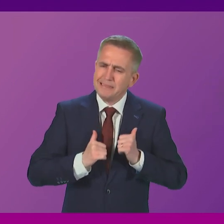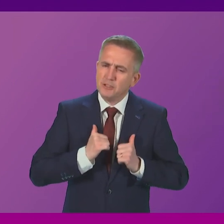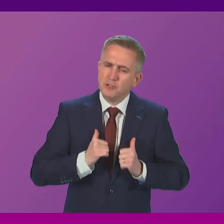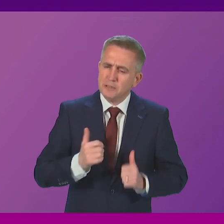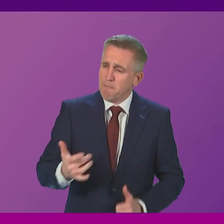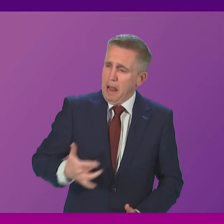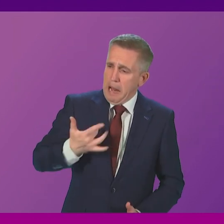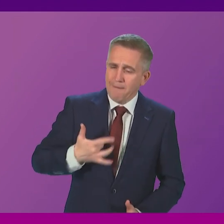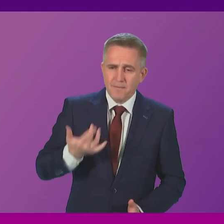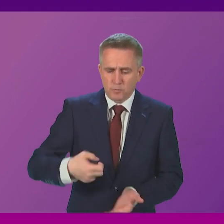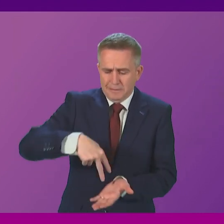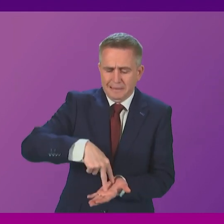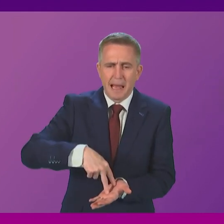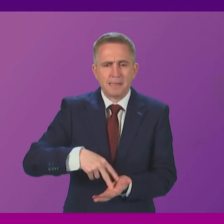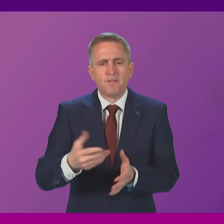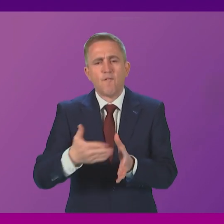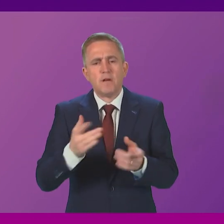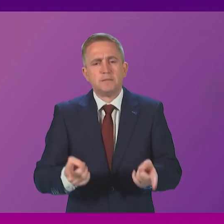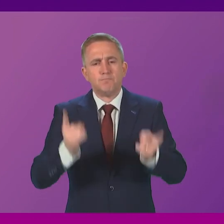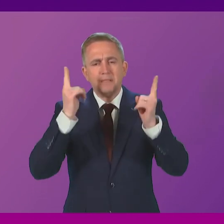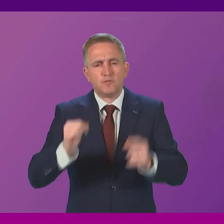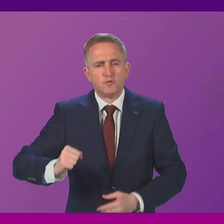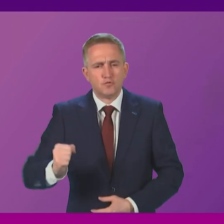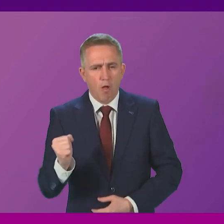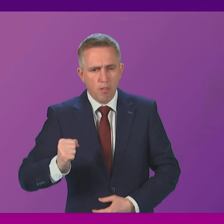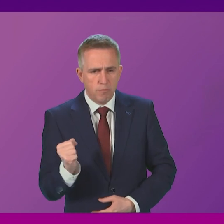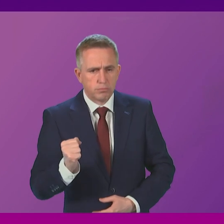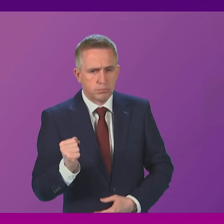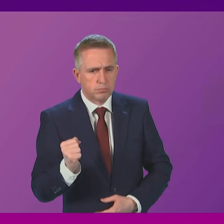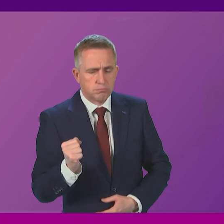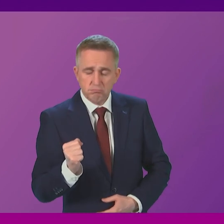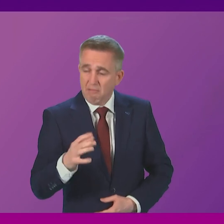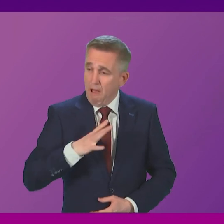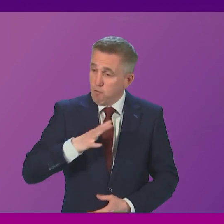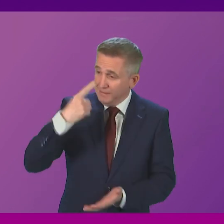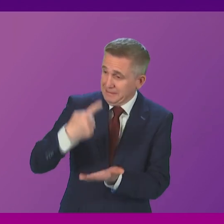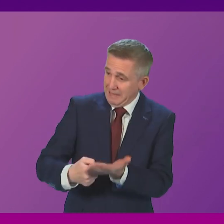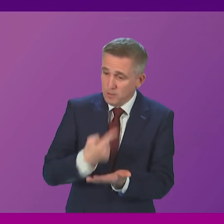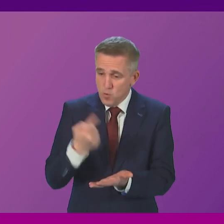members as a nominee to be First Minister of Scotland. Although I have, of course, made up my mind about who I am voting for, I thank the other